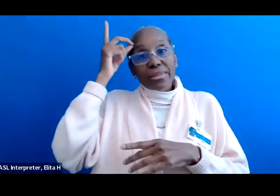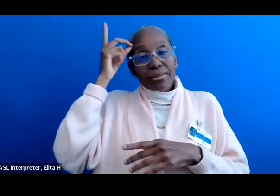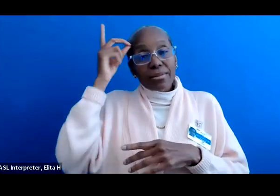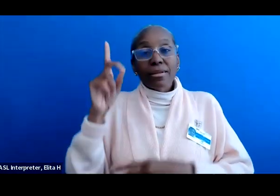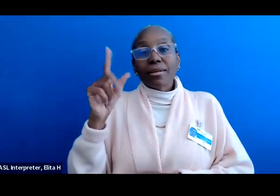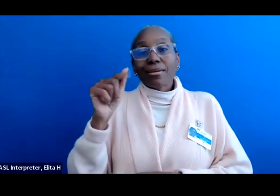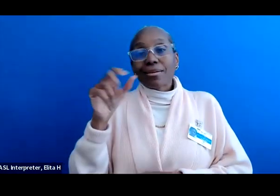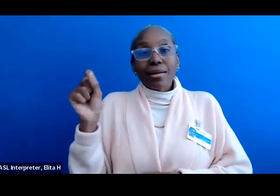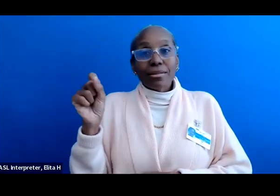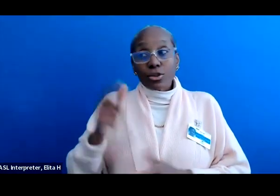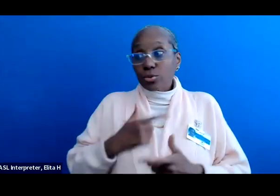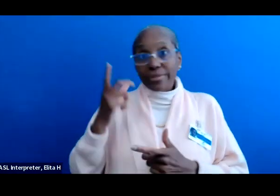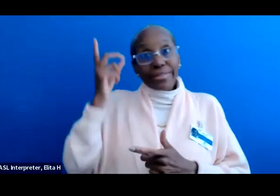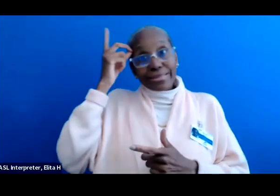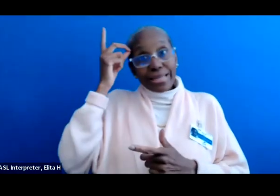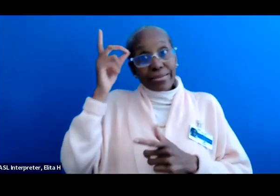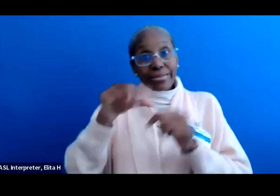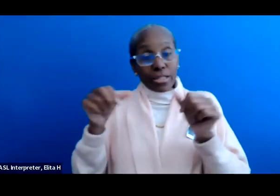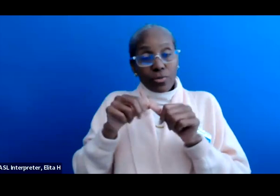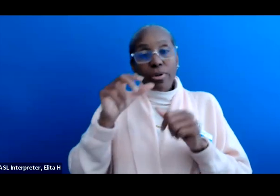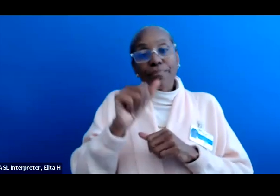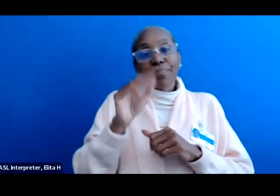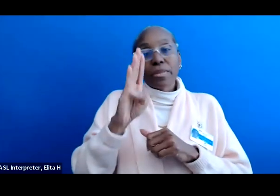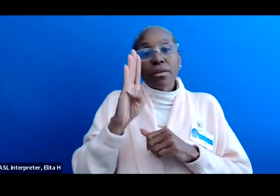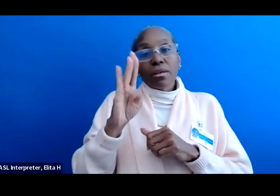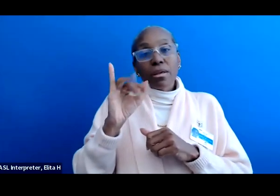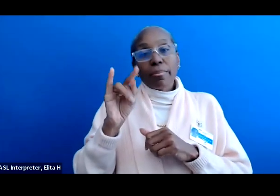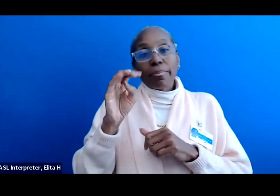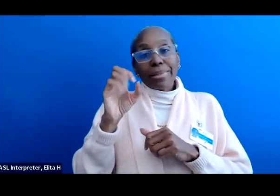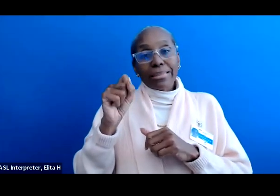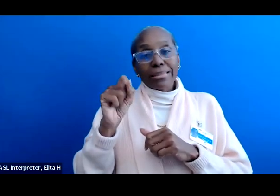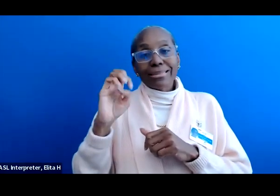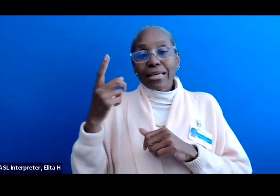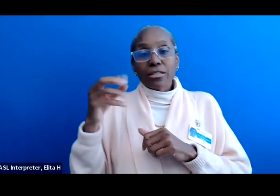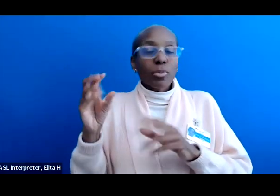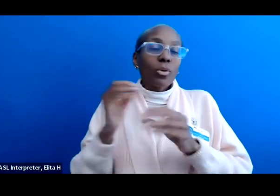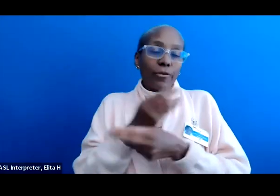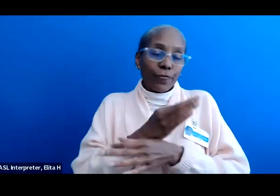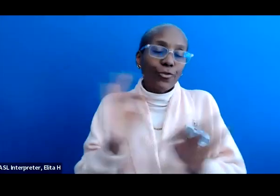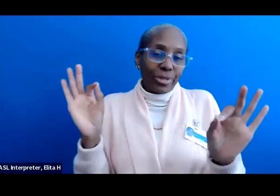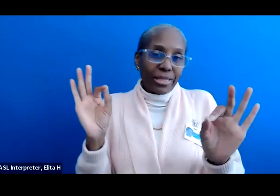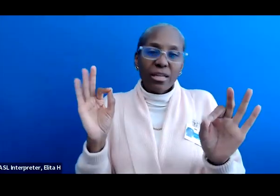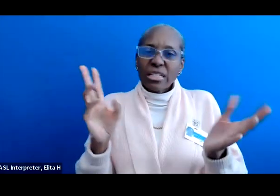If you live in the Dallas area, the Abilities Expo is free. You just have to sign up and say you're coming.